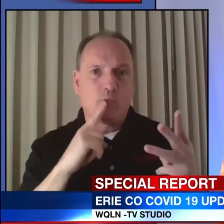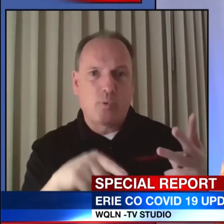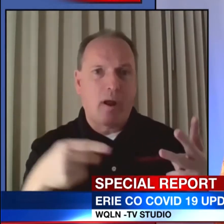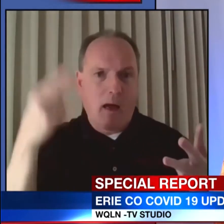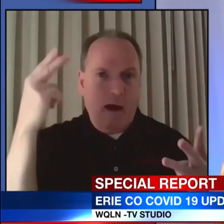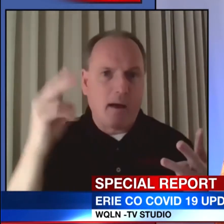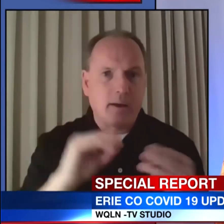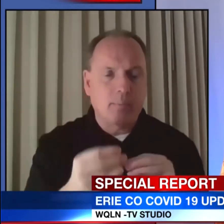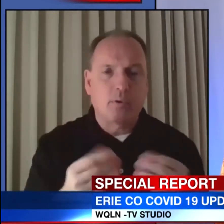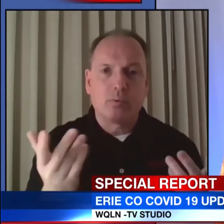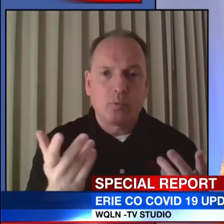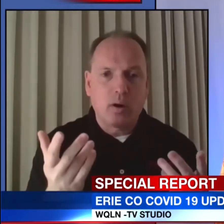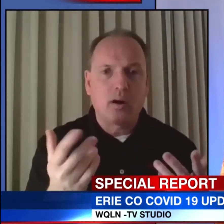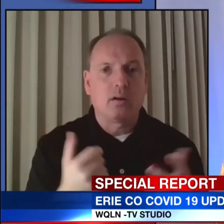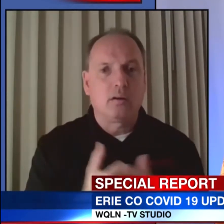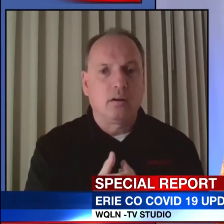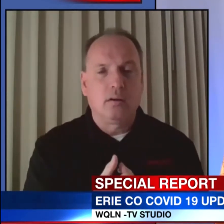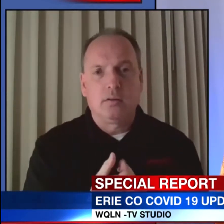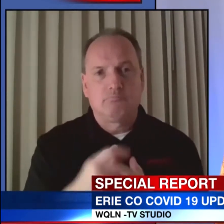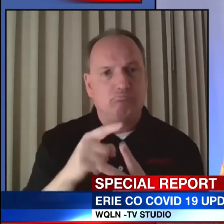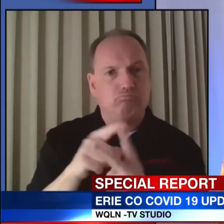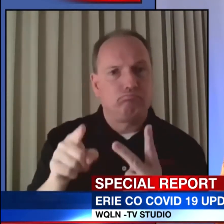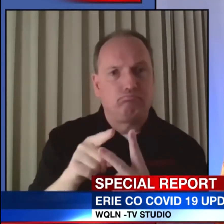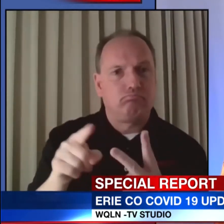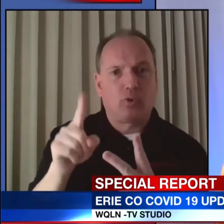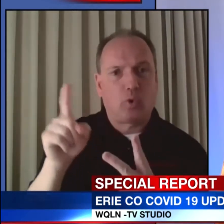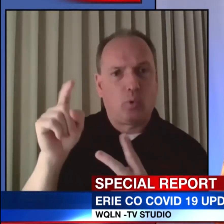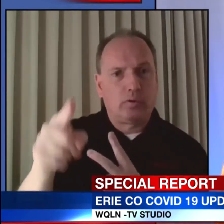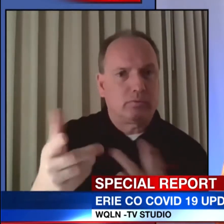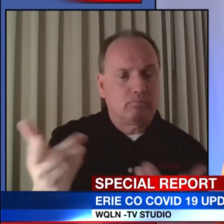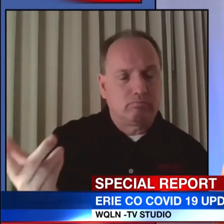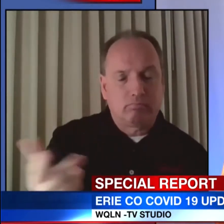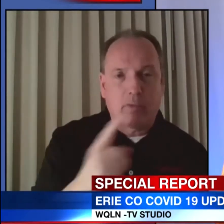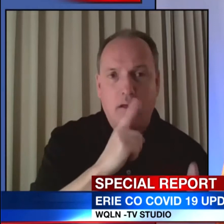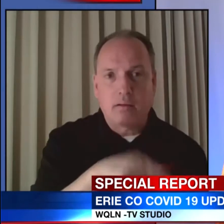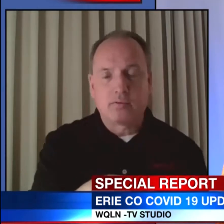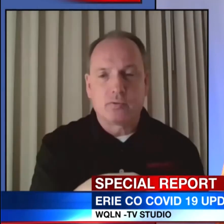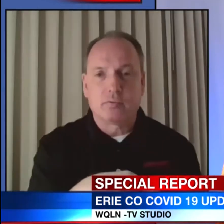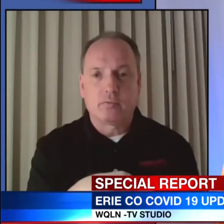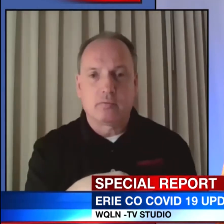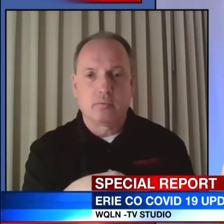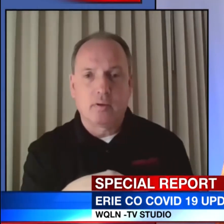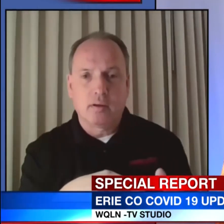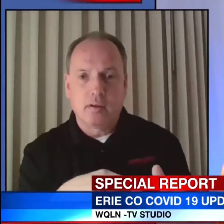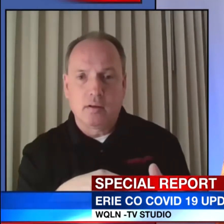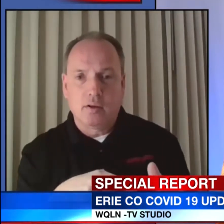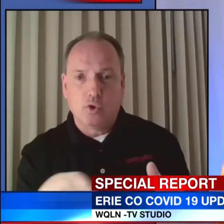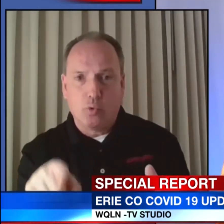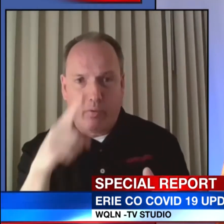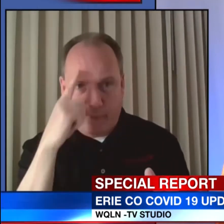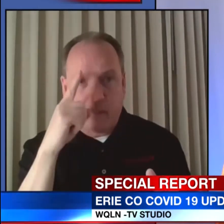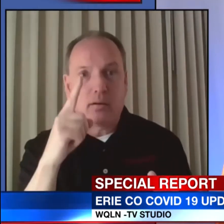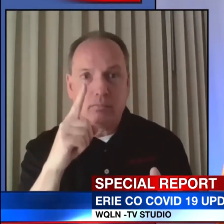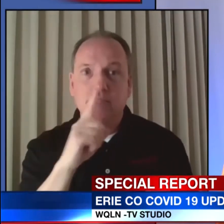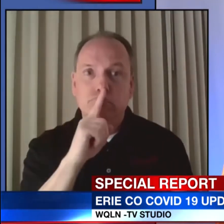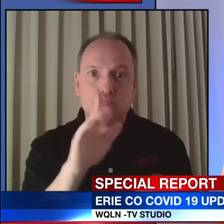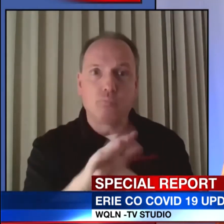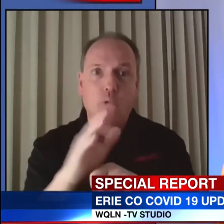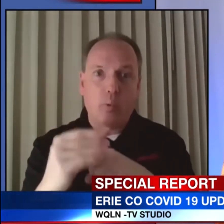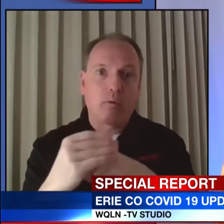RISING COUNTS AND BUFFALO, AND ALLEGAINY REPORTED A HIGH COUNT.